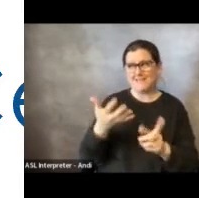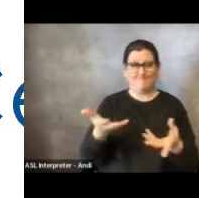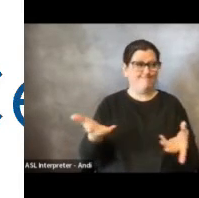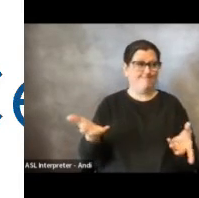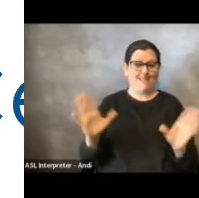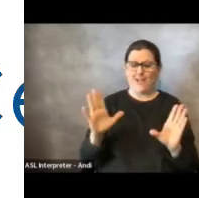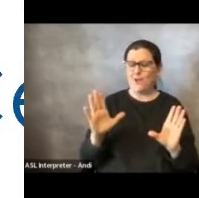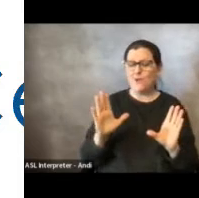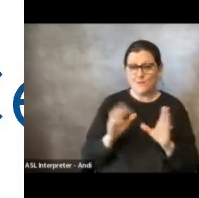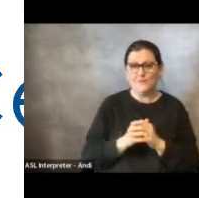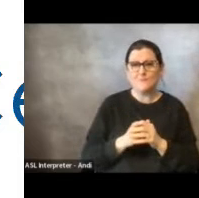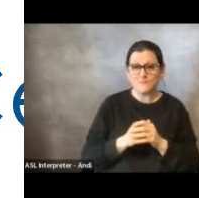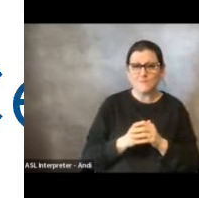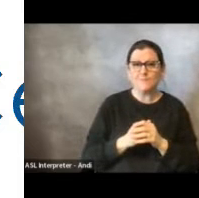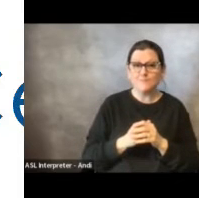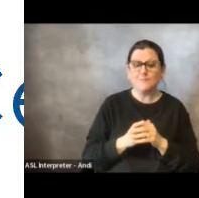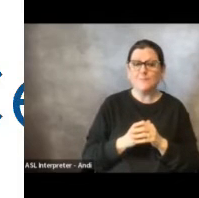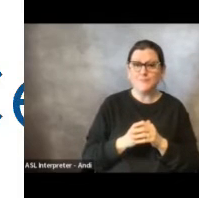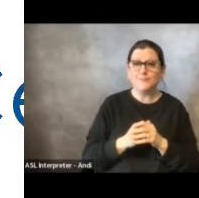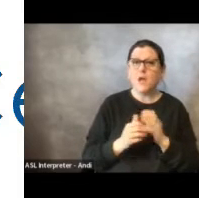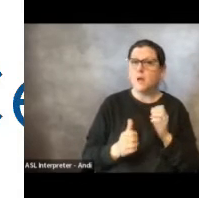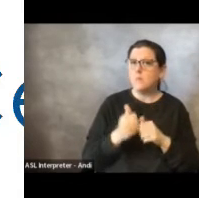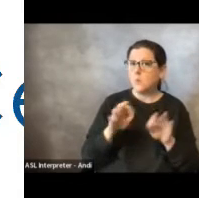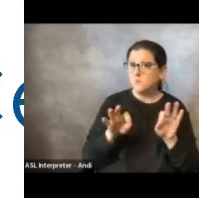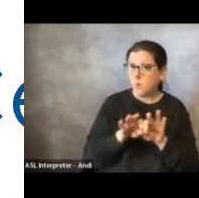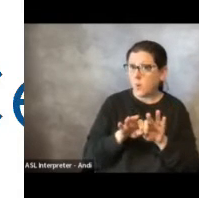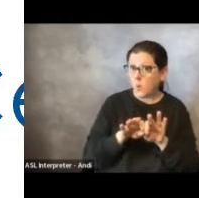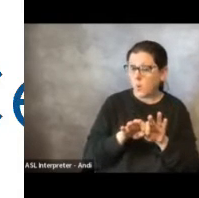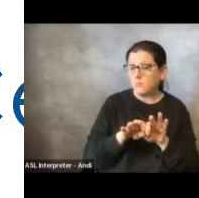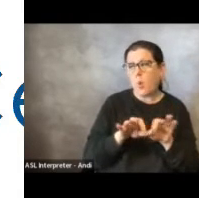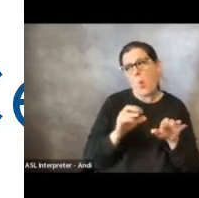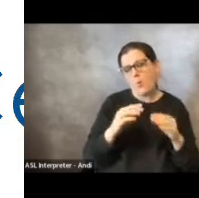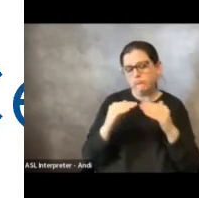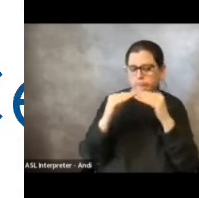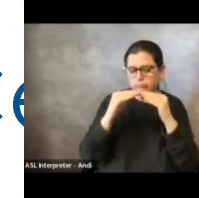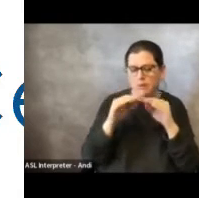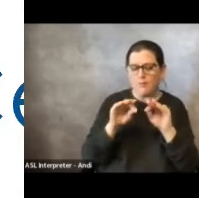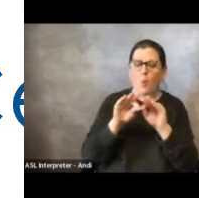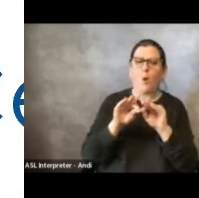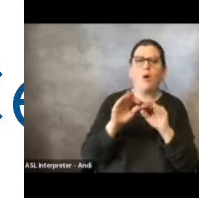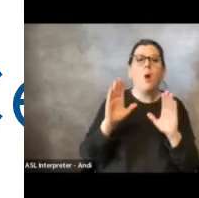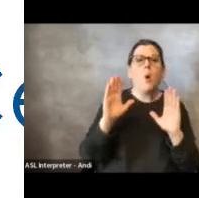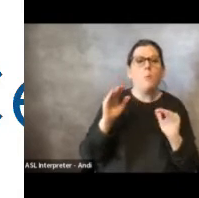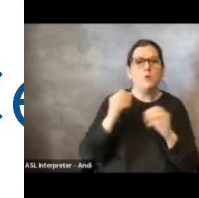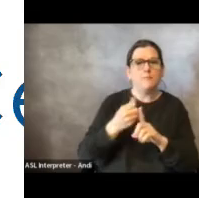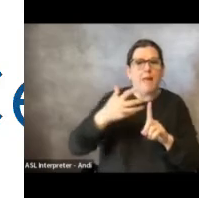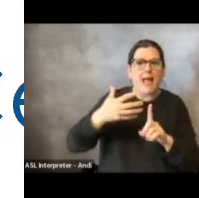colleagues across the country. And then most importantly, or, as importantly, we are hoping to expand service access, we know